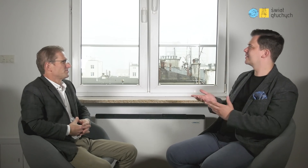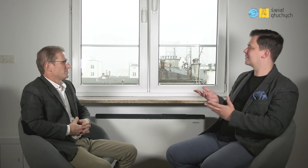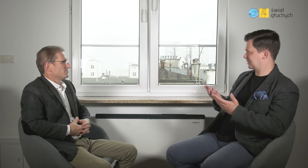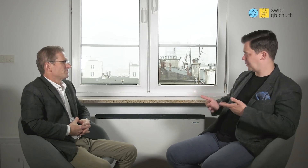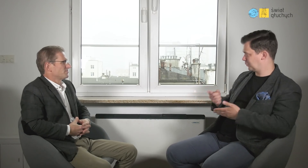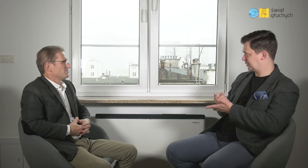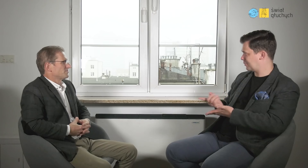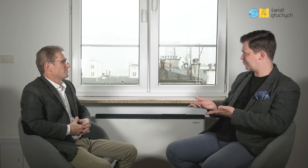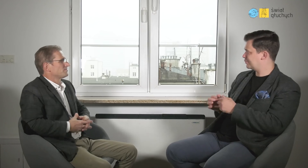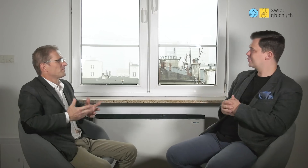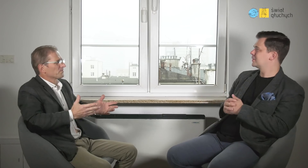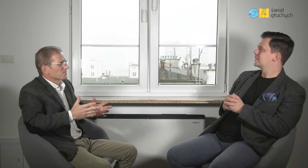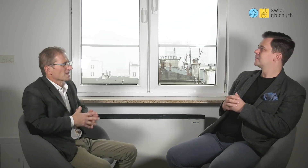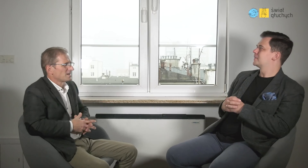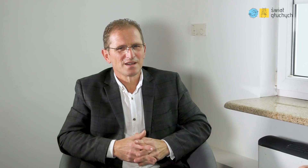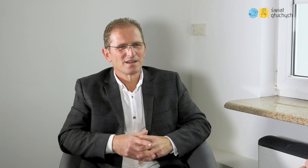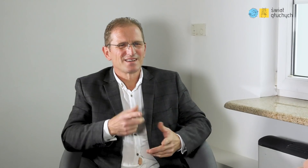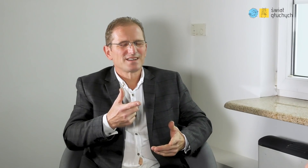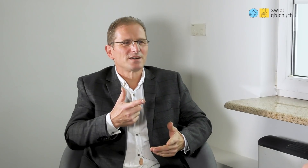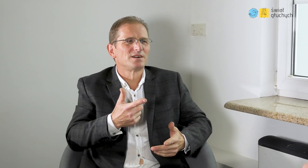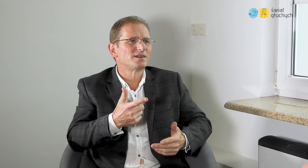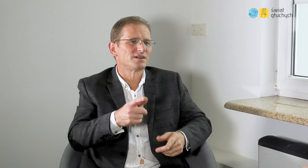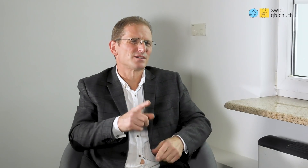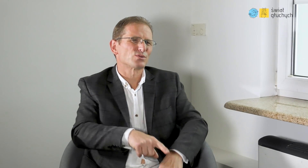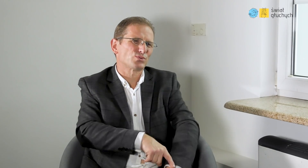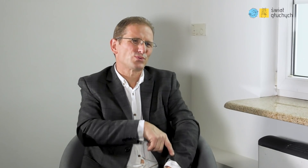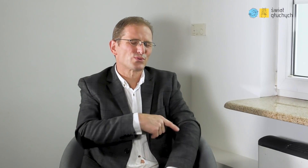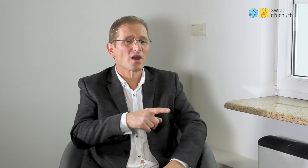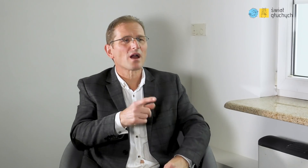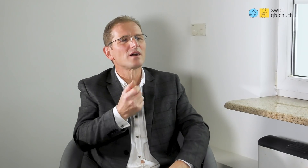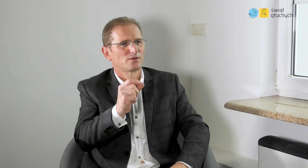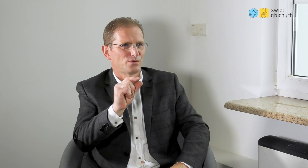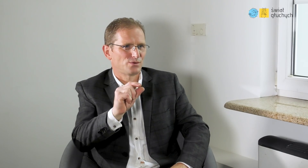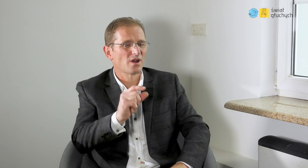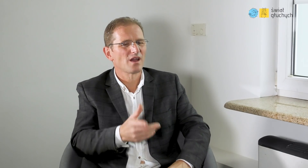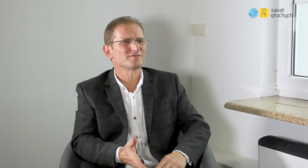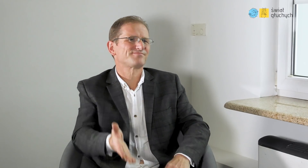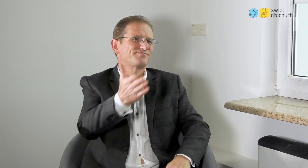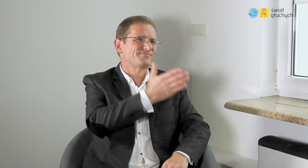But they do nothing and push your issues aside. This is a very long process.